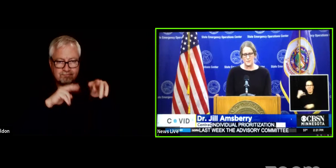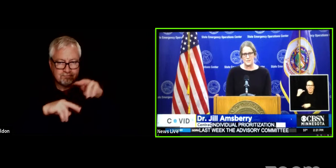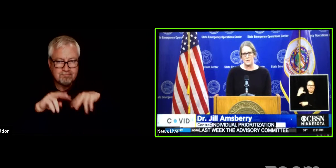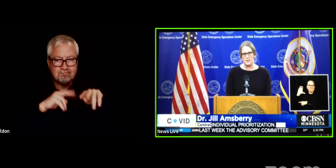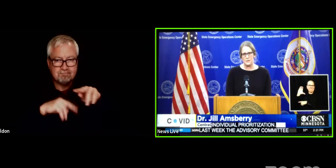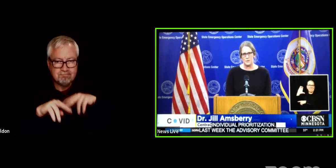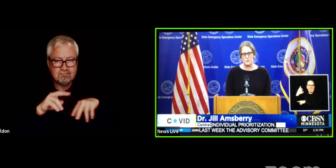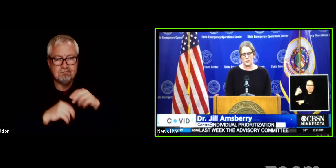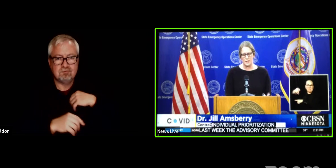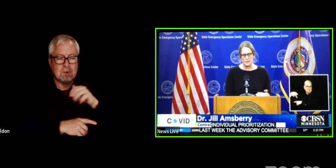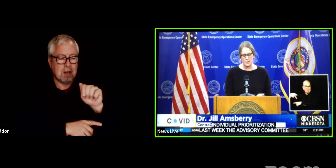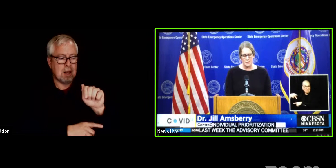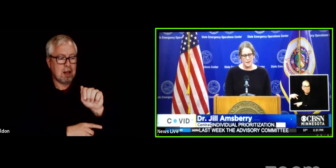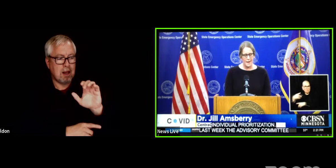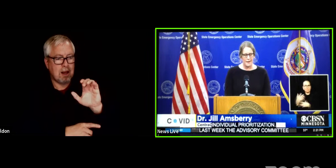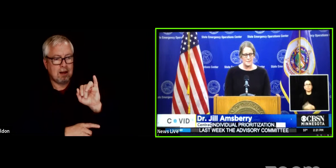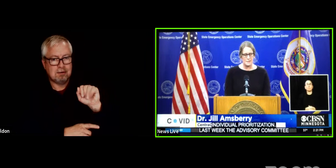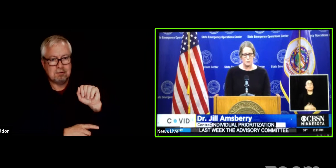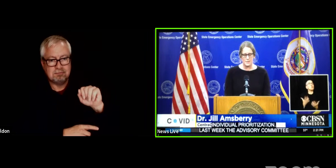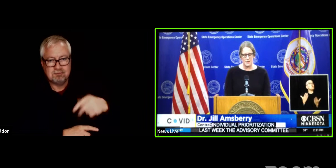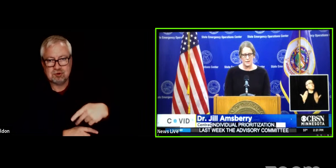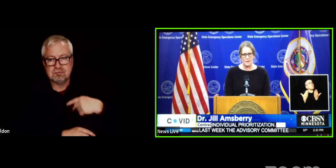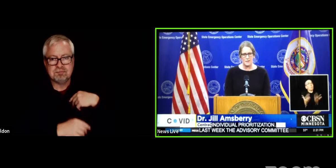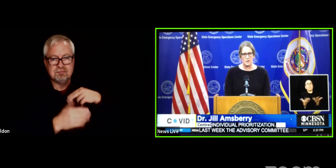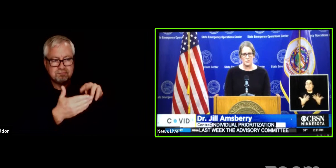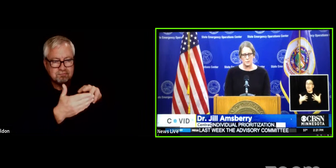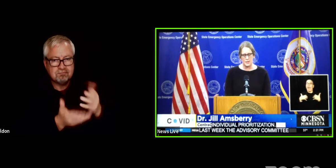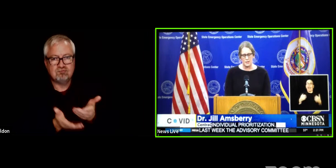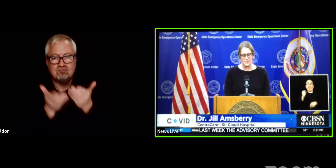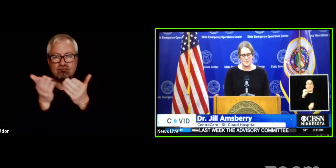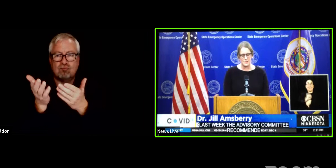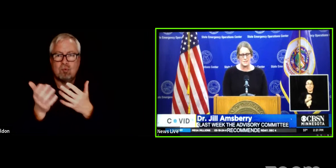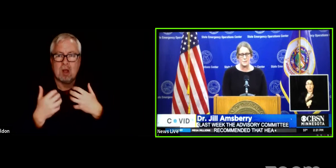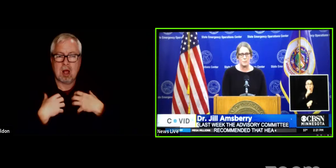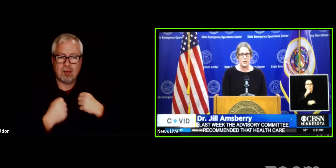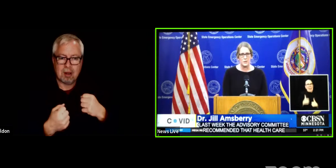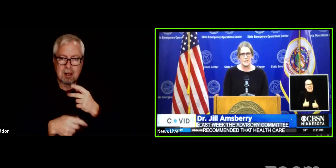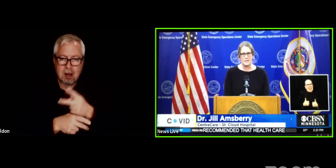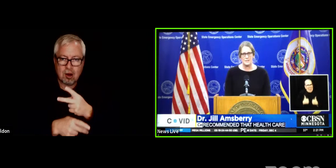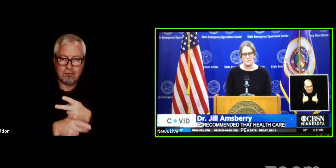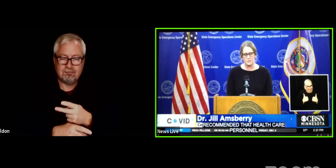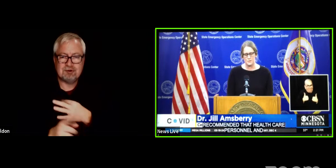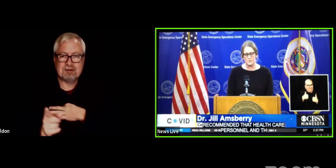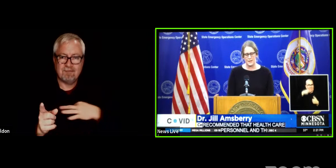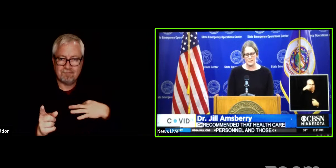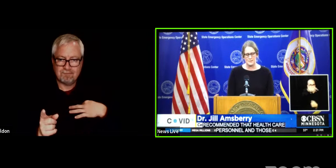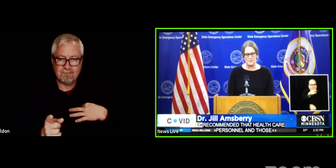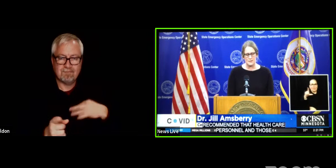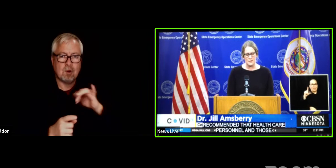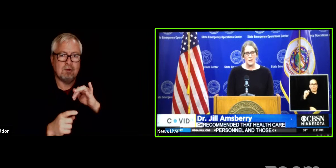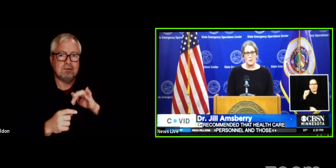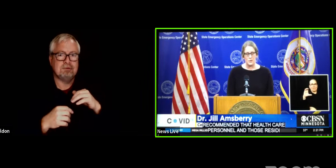PERSONNEL AND THOSE WORKING AND RESIDING IN LONG-TERM CARE FACILITIES BE PRIORITIZED IN THE FIRST PHASE.